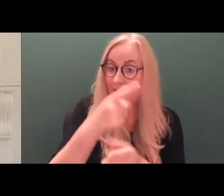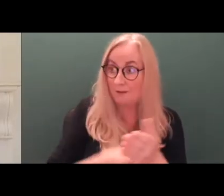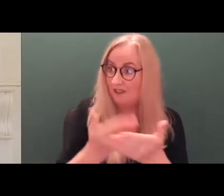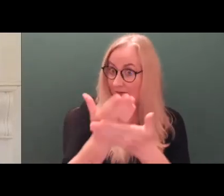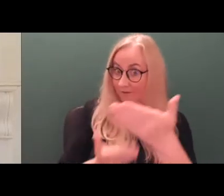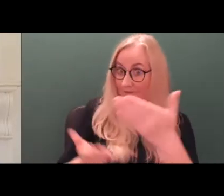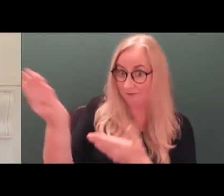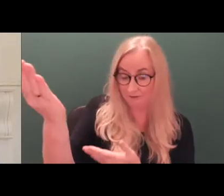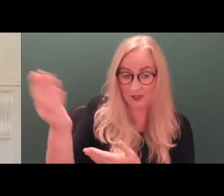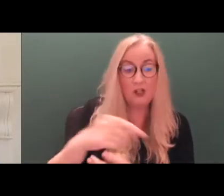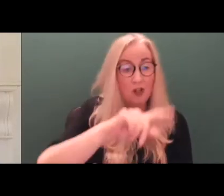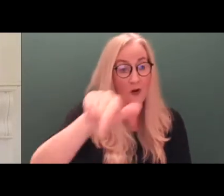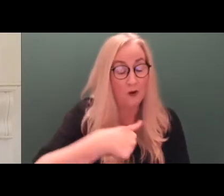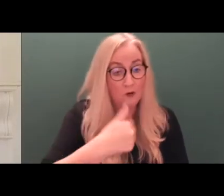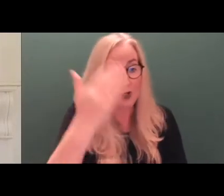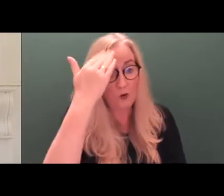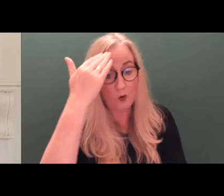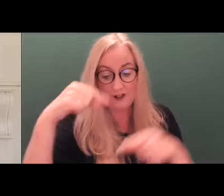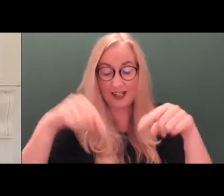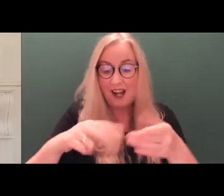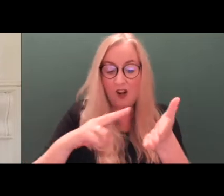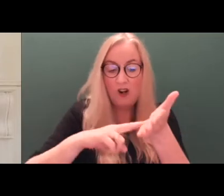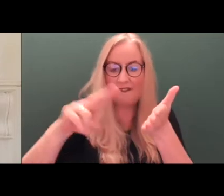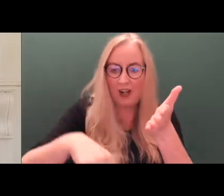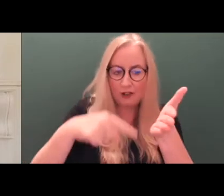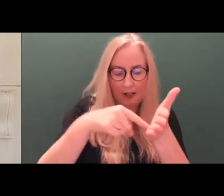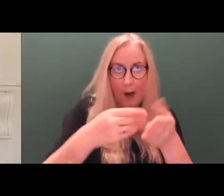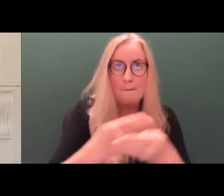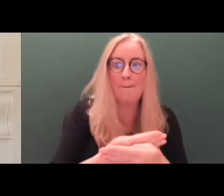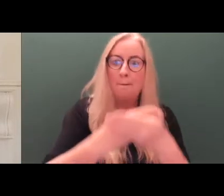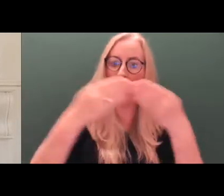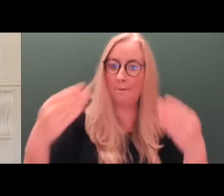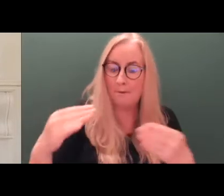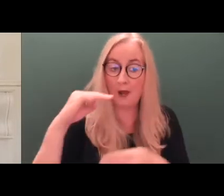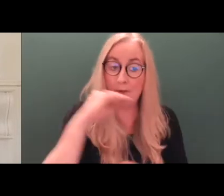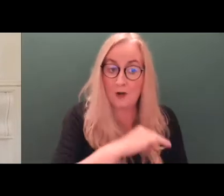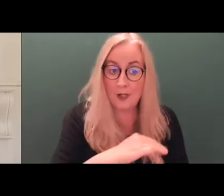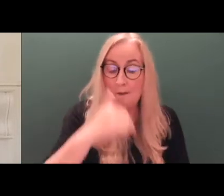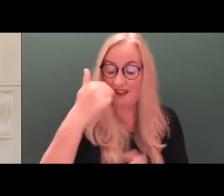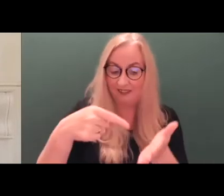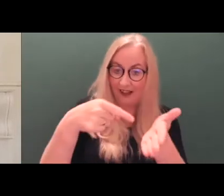And as we all know, the convention is a major significance because it provides a means for